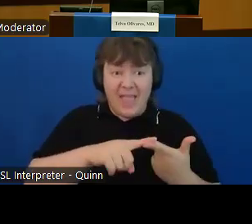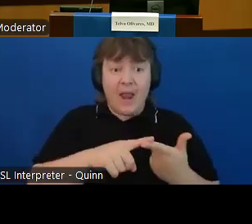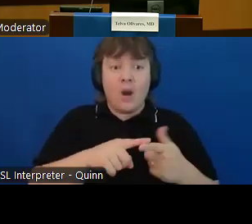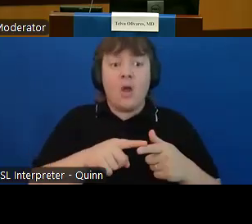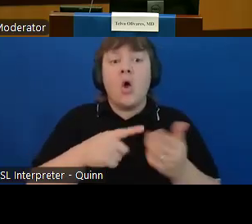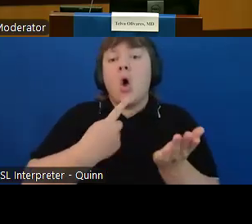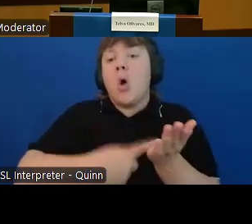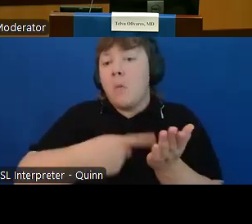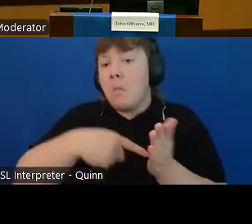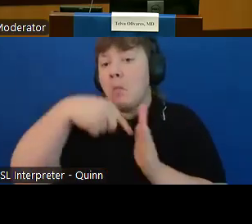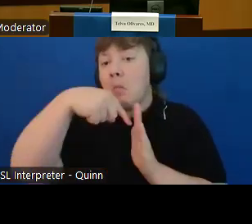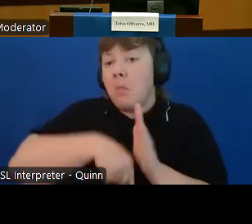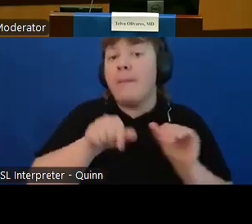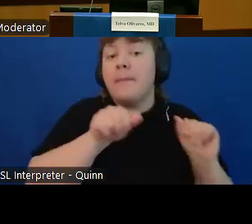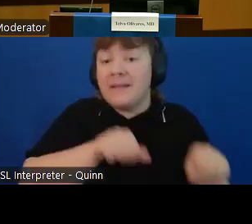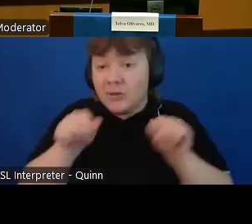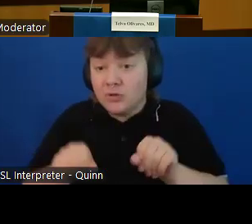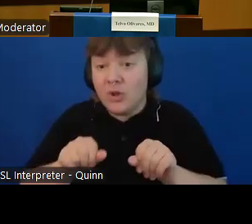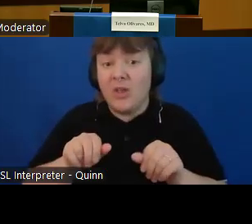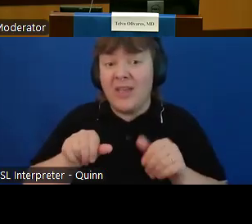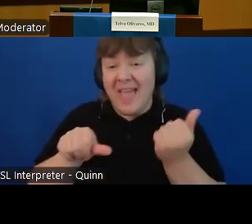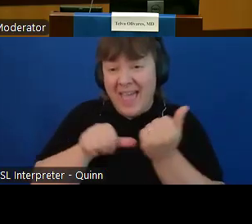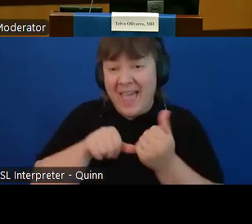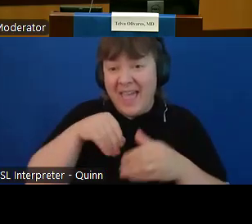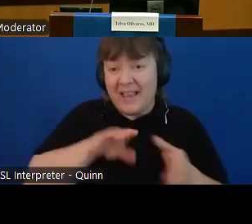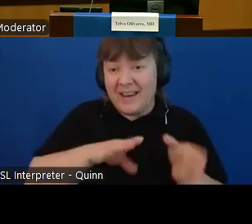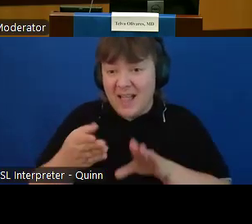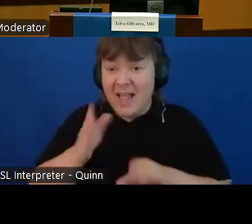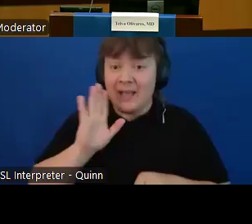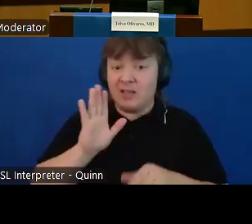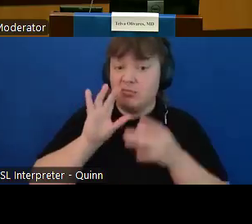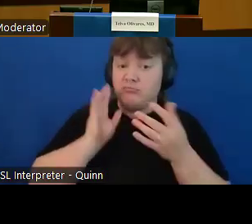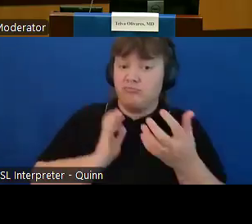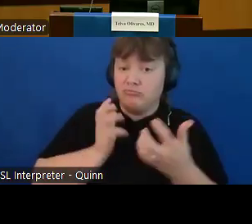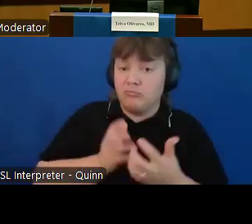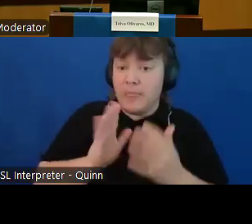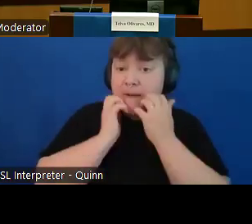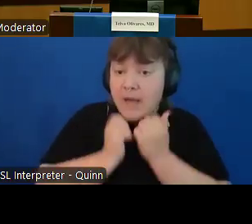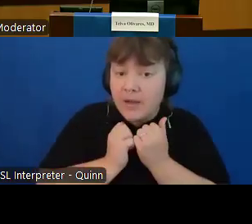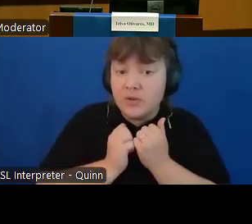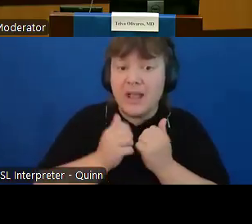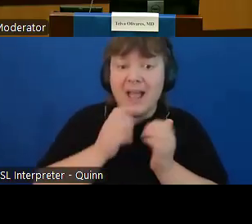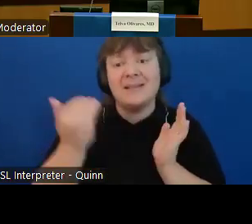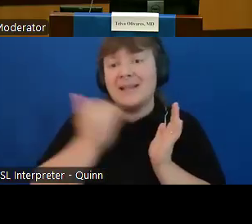whether Aid and dying is appropriate to their values and this is an iterative process. So